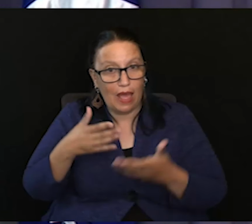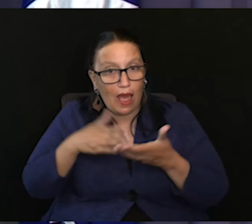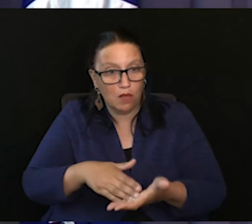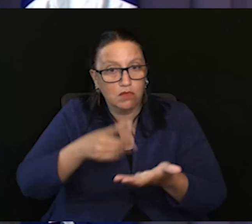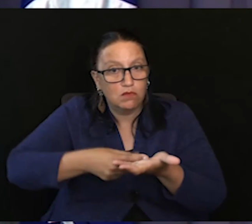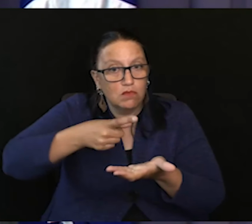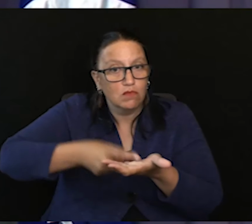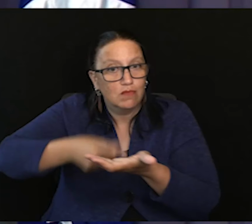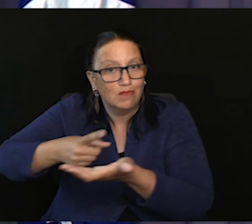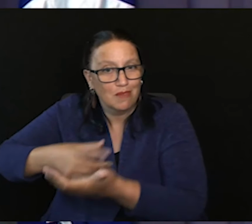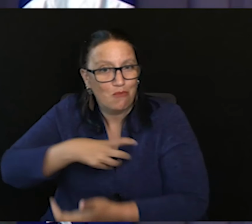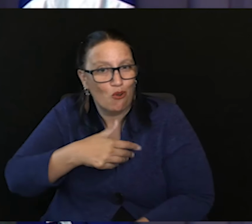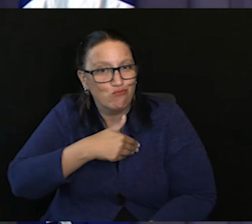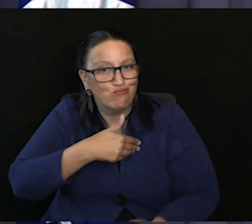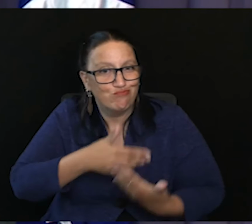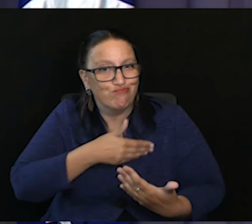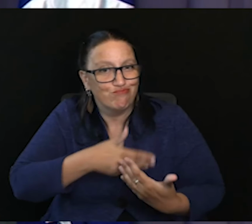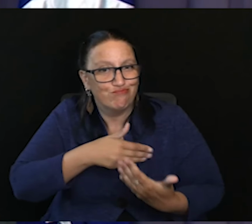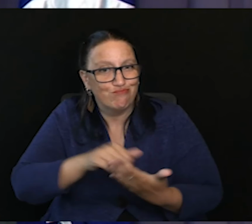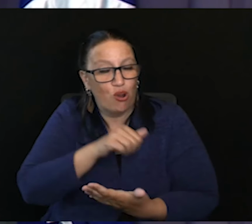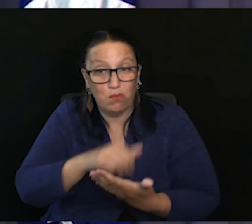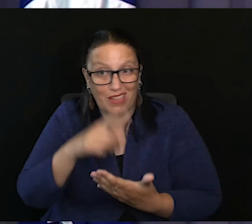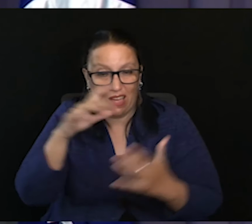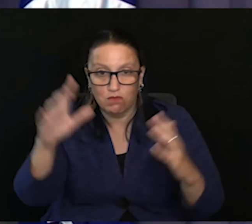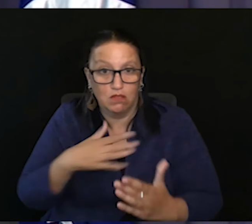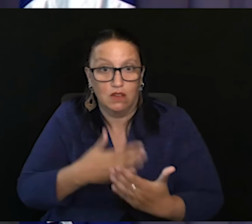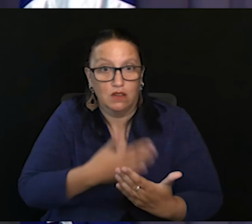Or it could mean that the amount of Paxlovid is not sufficient to manage COVID.